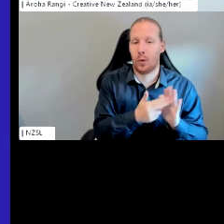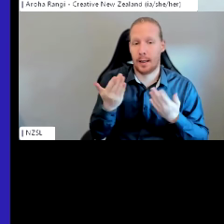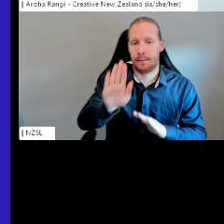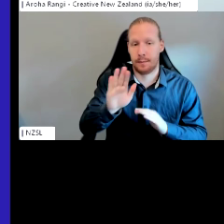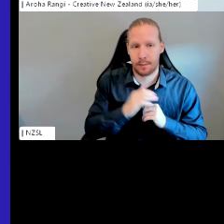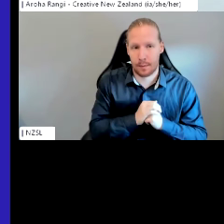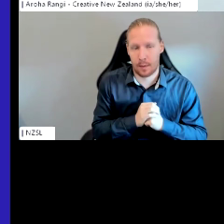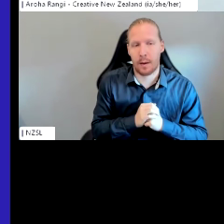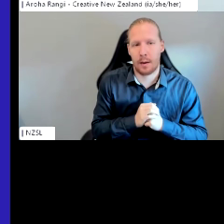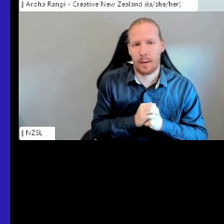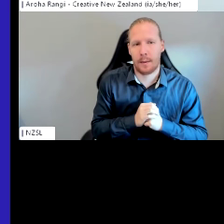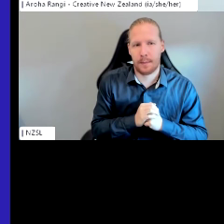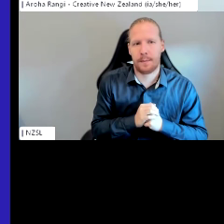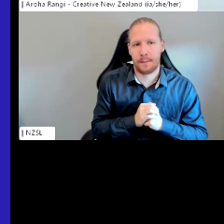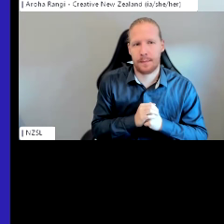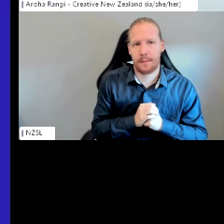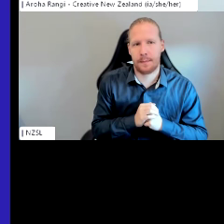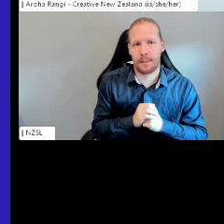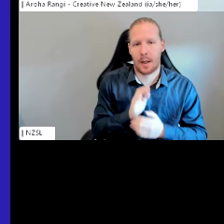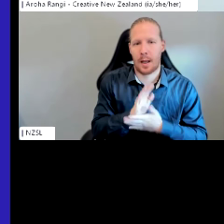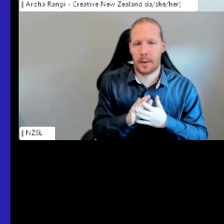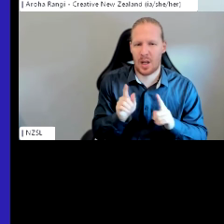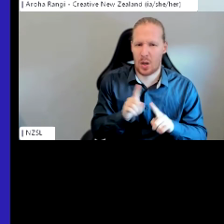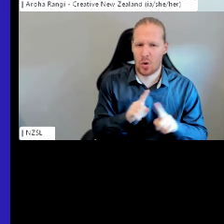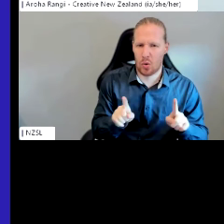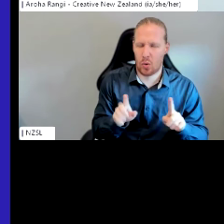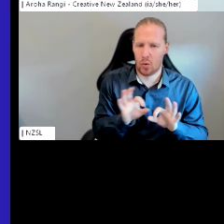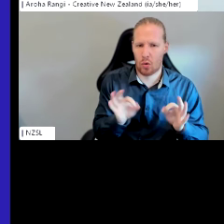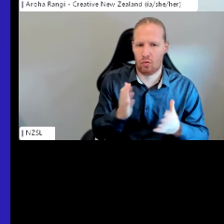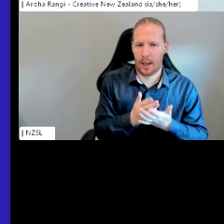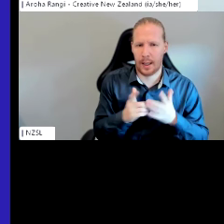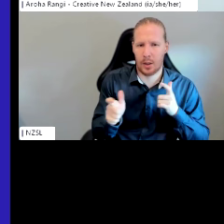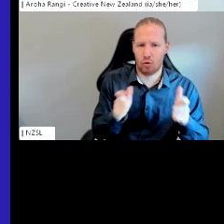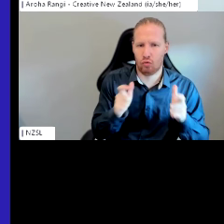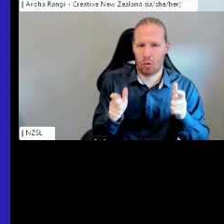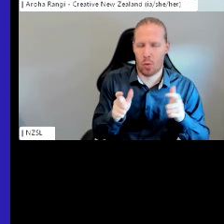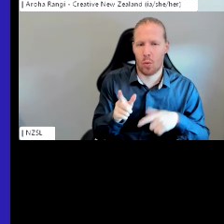of you is that you don't necessarily control the venue and you don't necessarily control the staff.